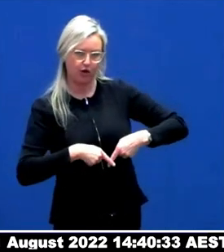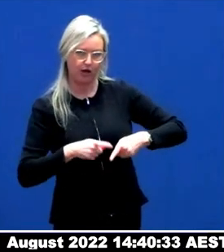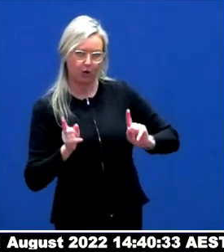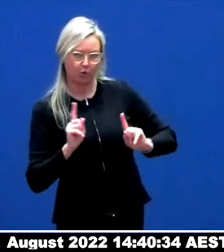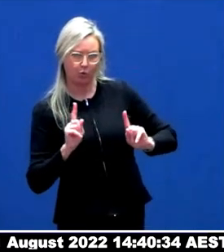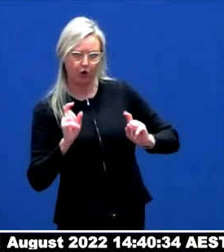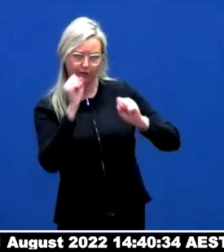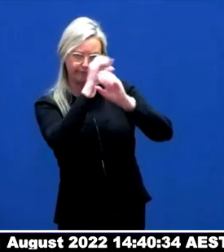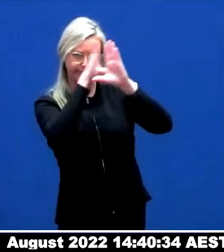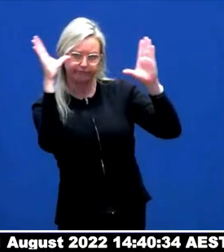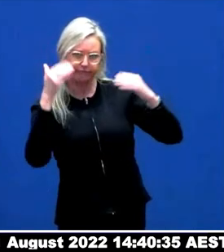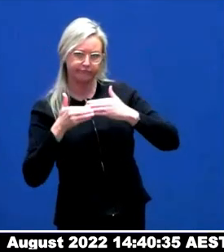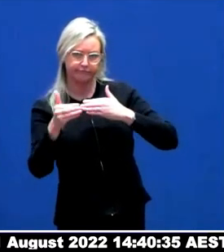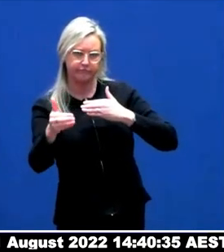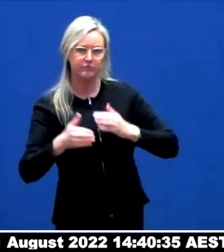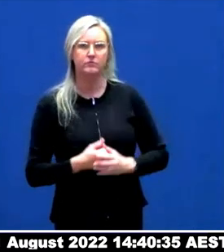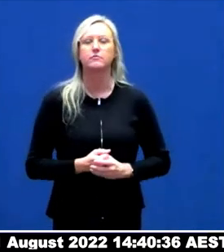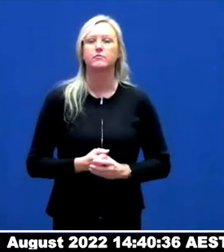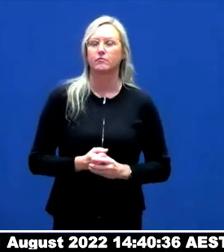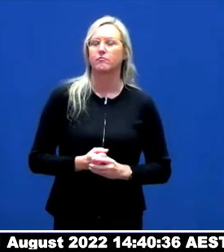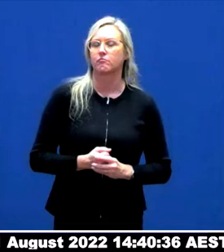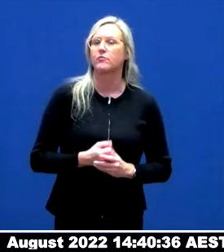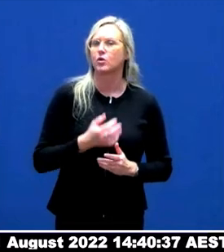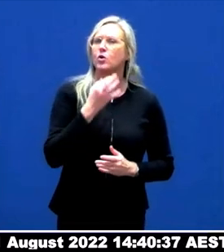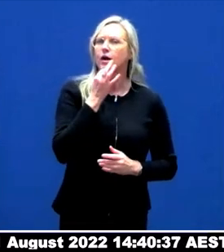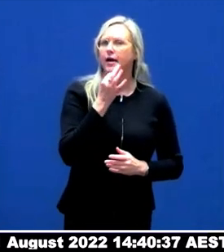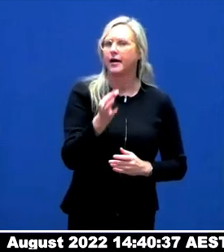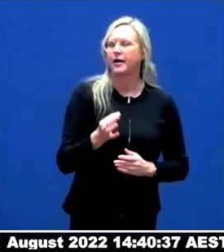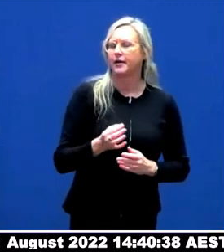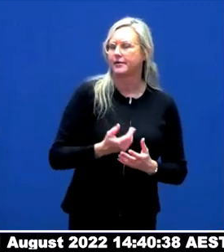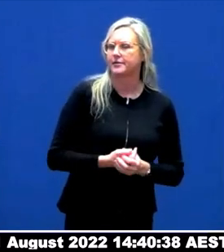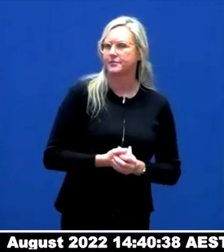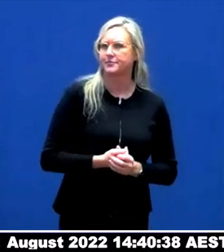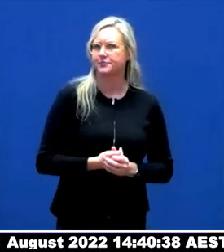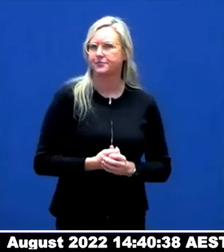And it may be the case - is it correct to say that that design and